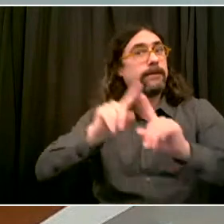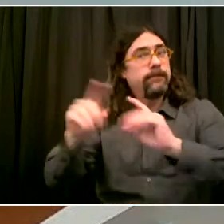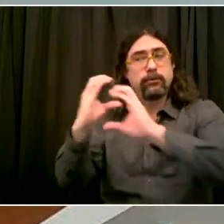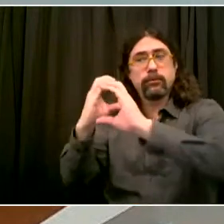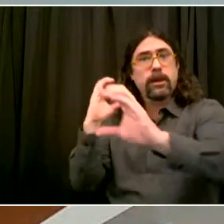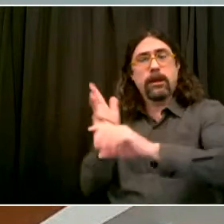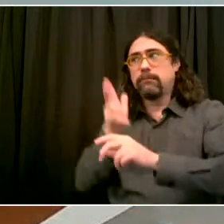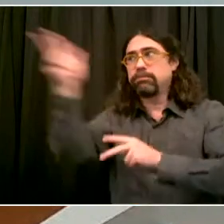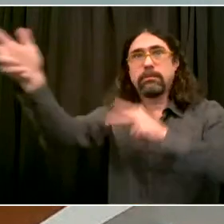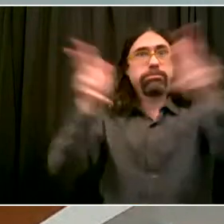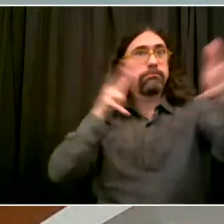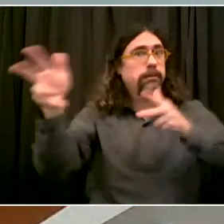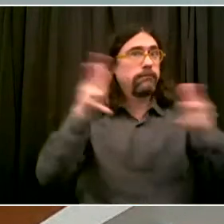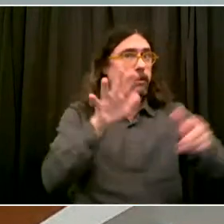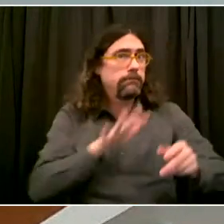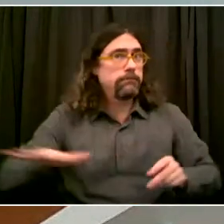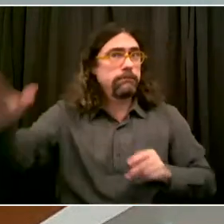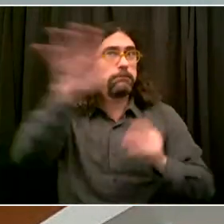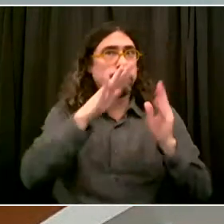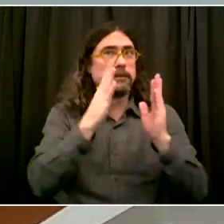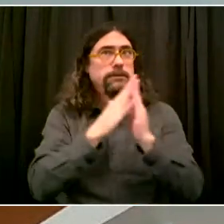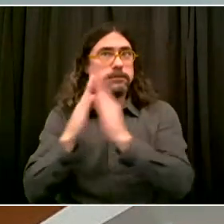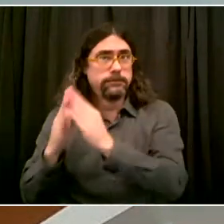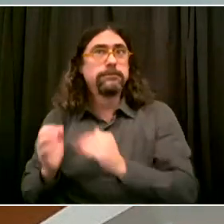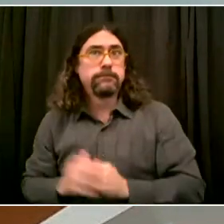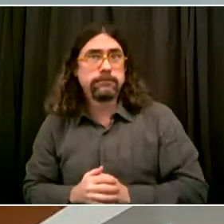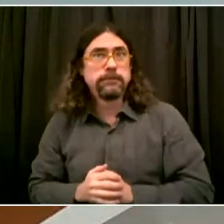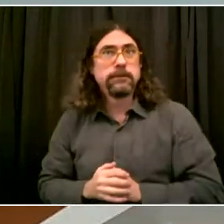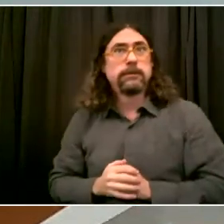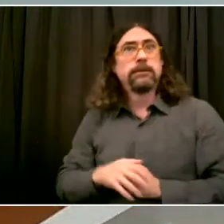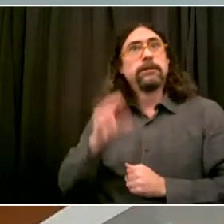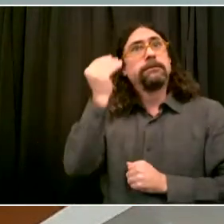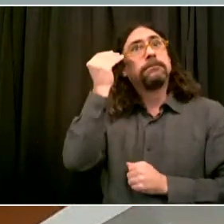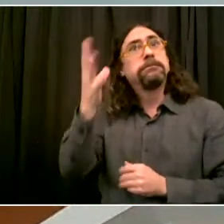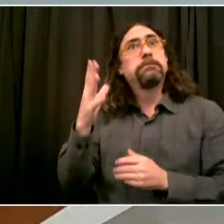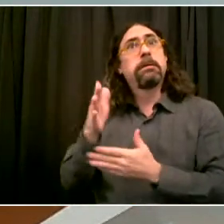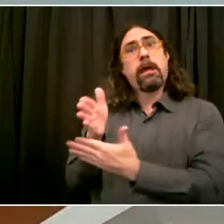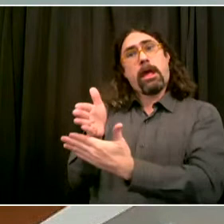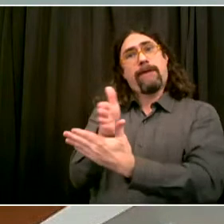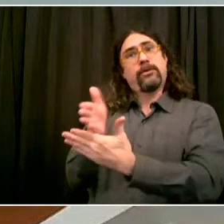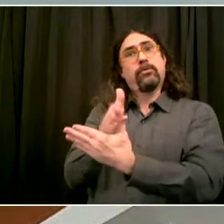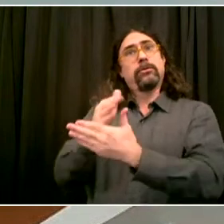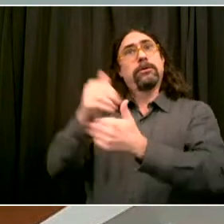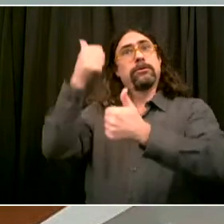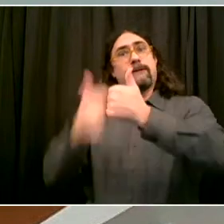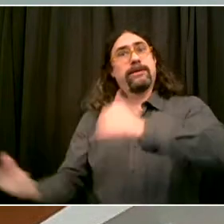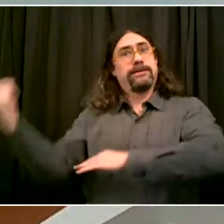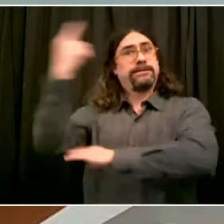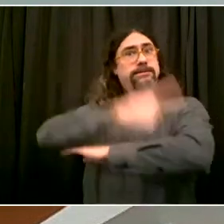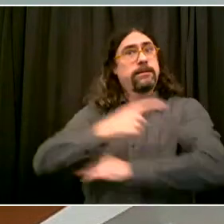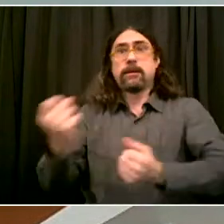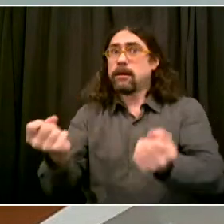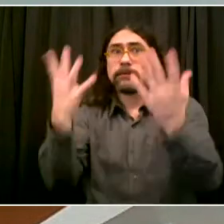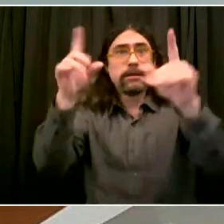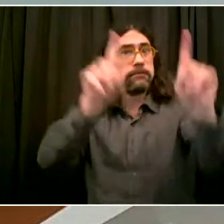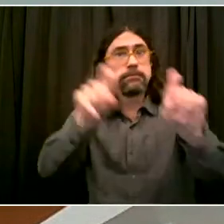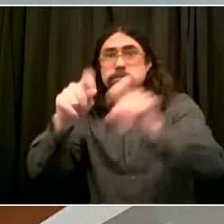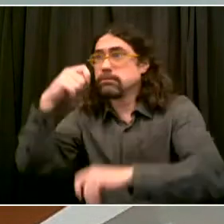TESTS MOVING AROUND THE CITY. IN N NEW YORK CITY NOW WE ARE